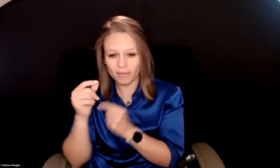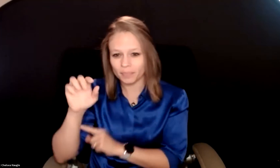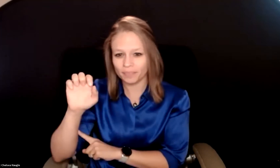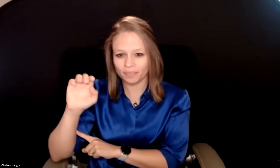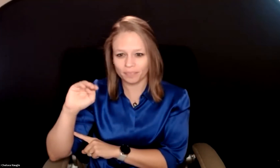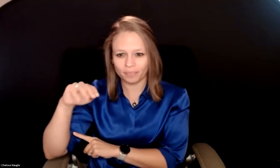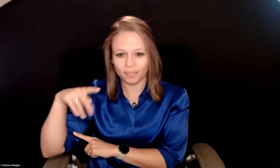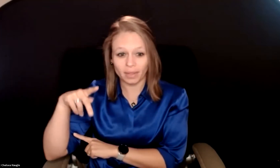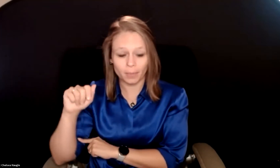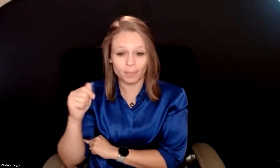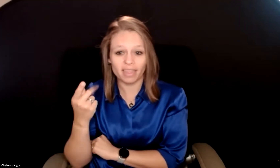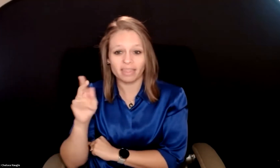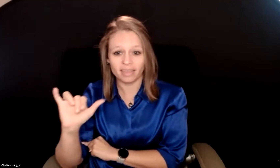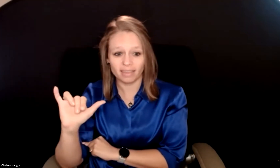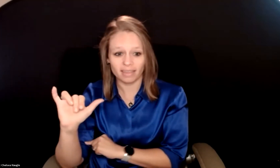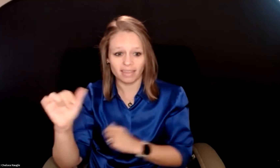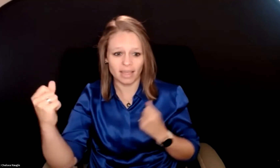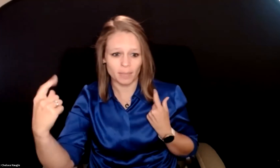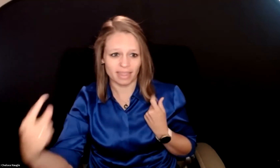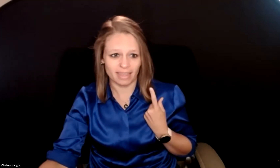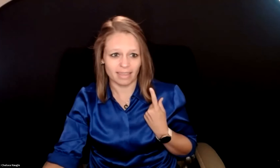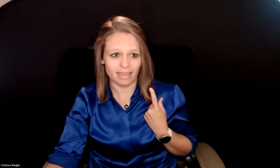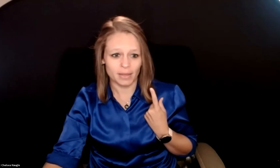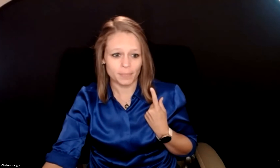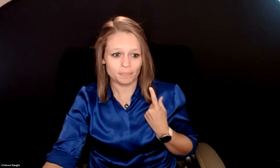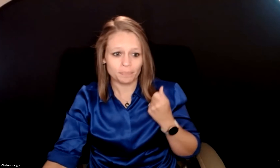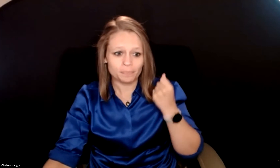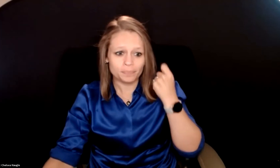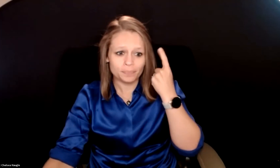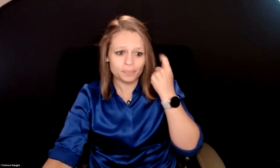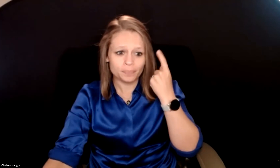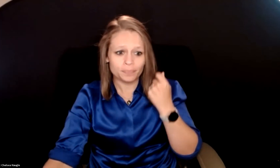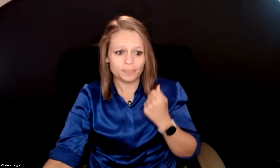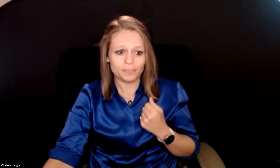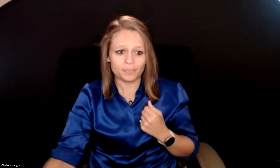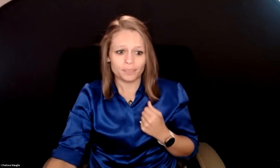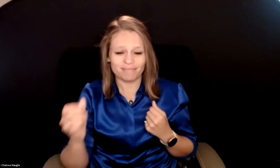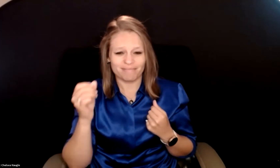in this area and in this field. The provider has to have empathy for the person they are treating